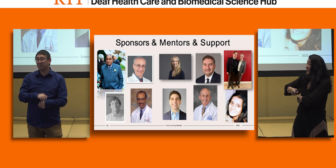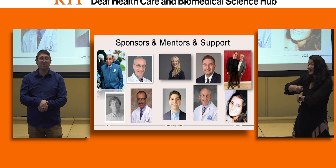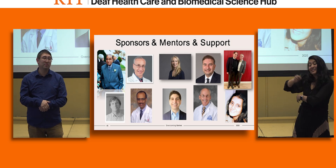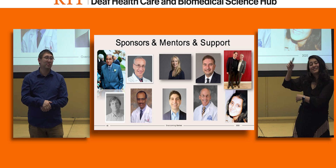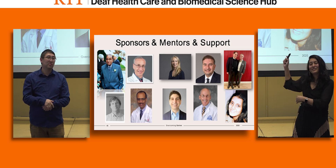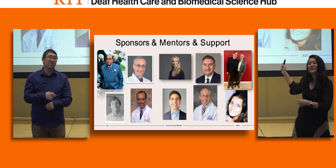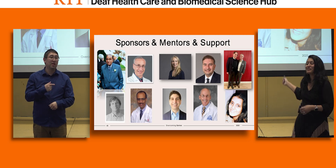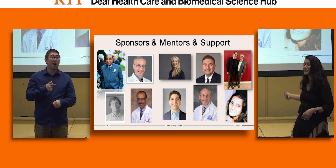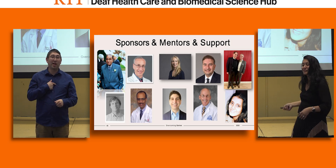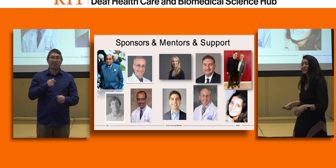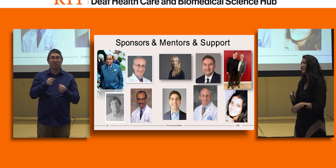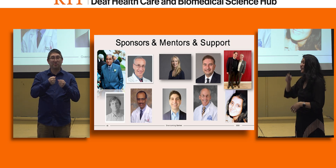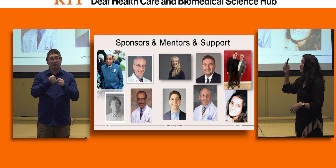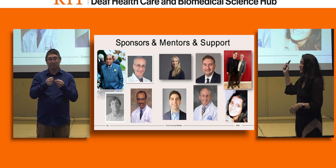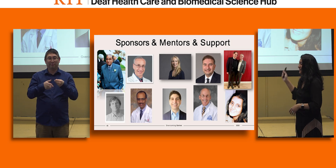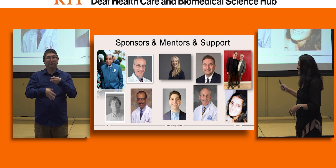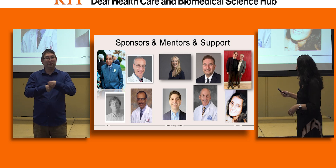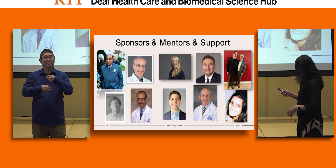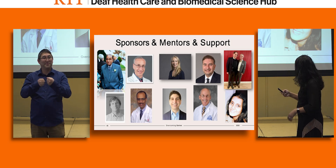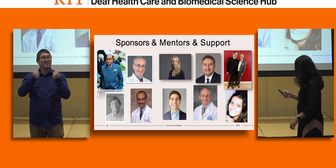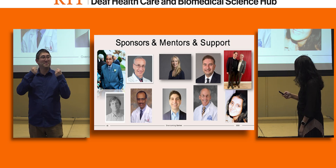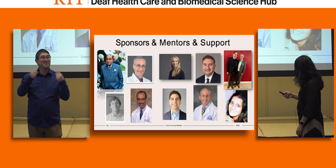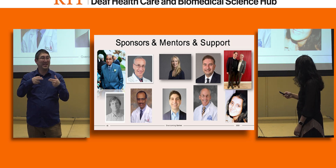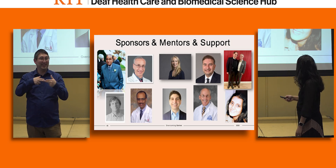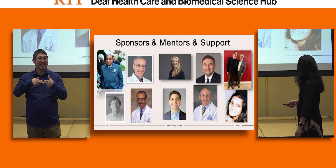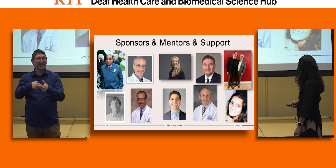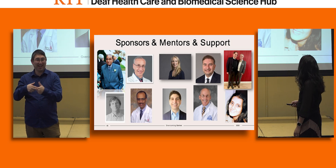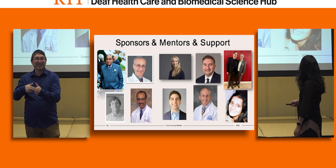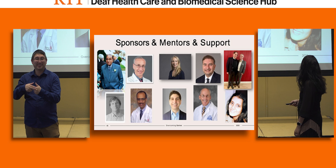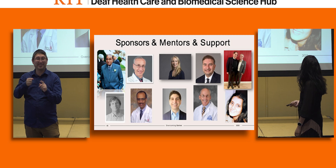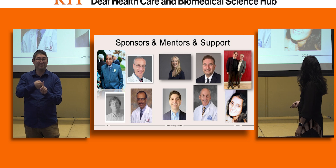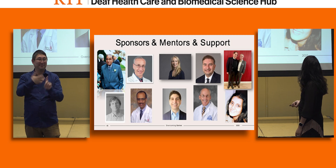I could give you several slides to kind of go on with them,